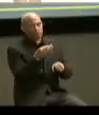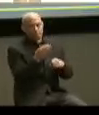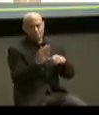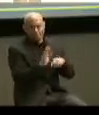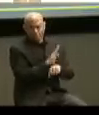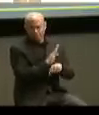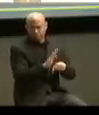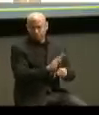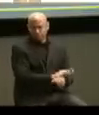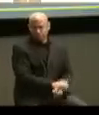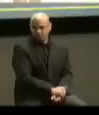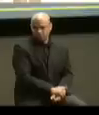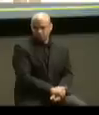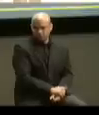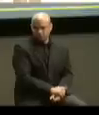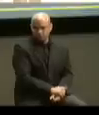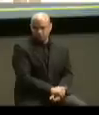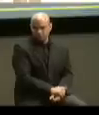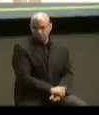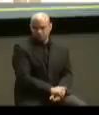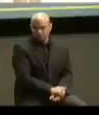THANK YOU.